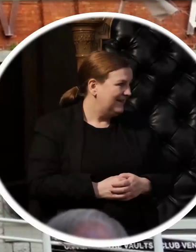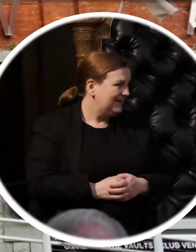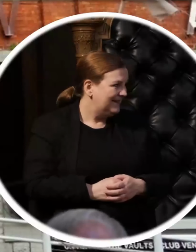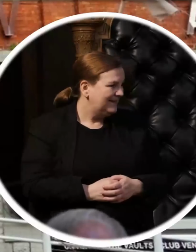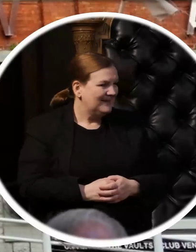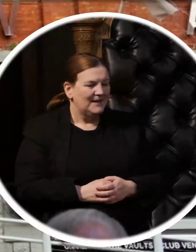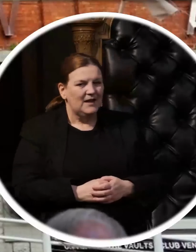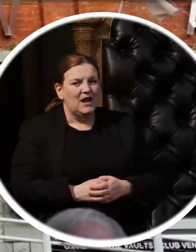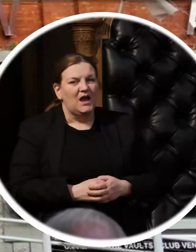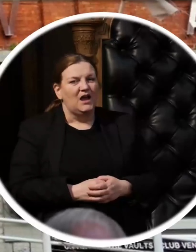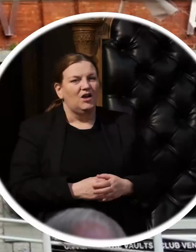And I said, right, I'm going to get that on camera.